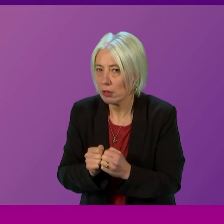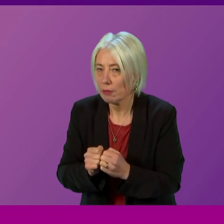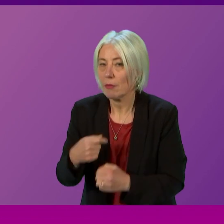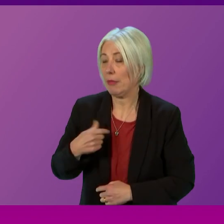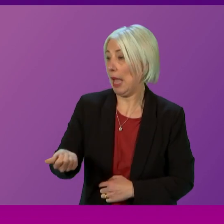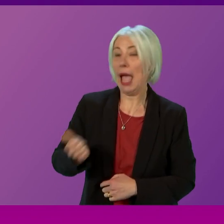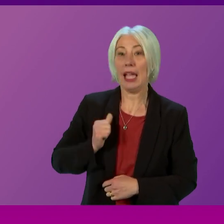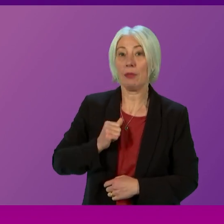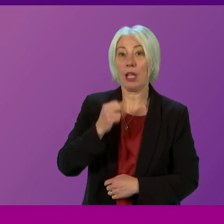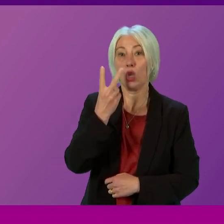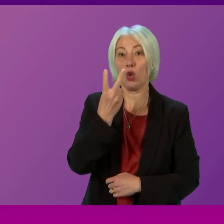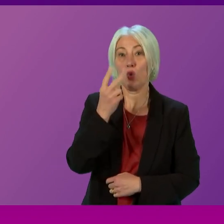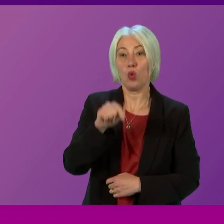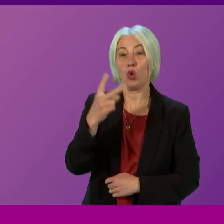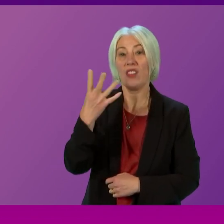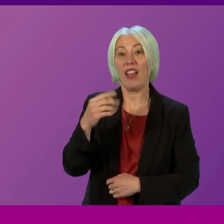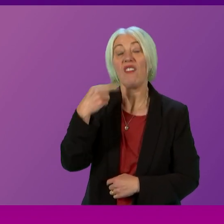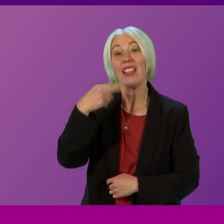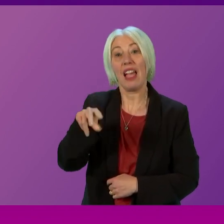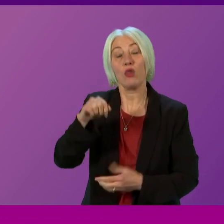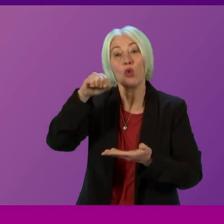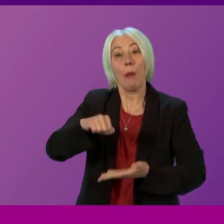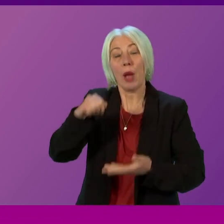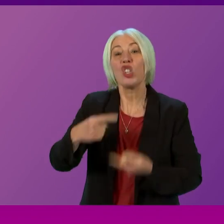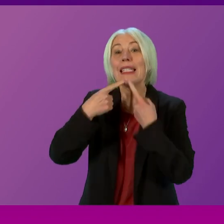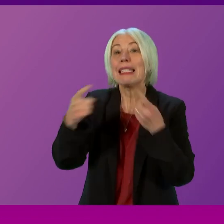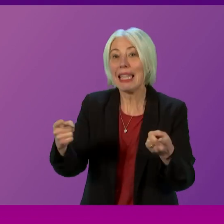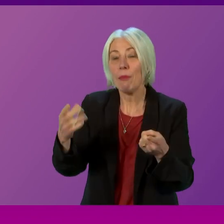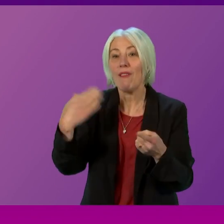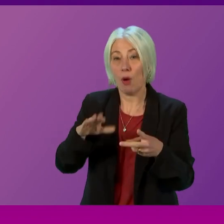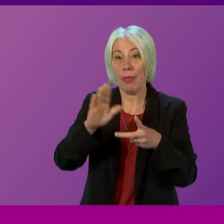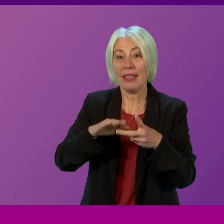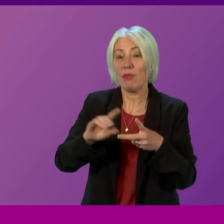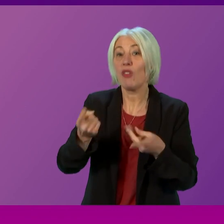At 2.25 this afternoon, we expect a budget statement from the Deputy First Minister to